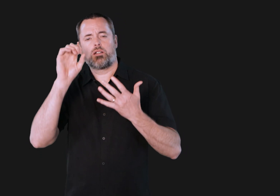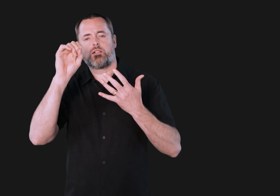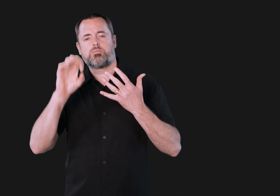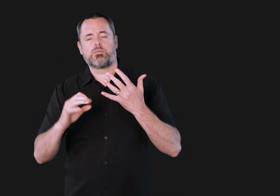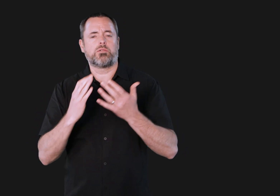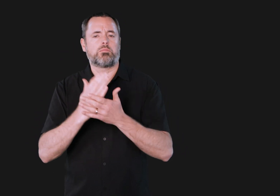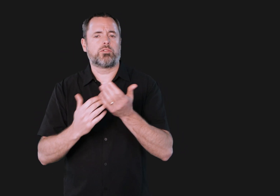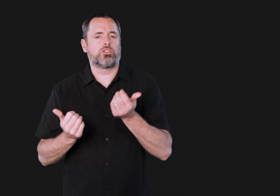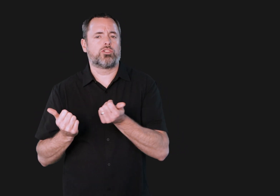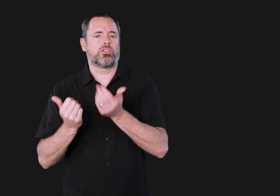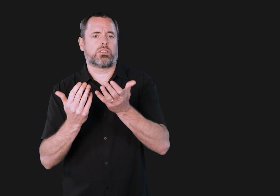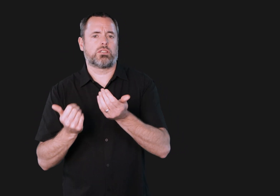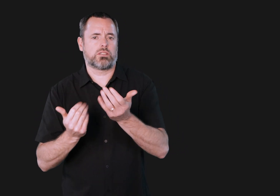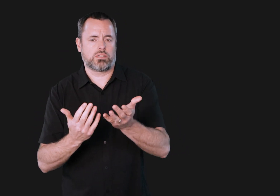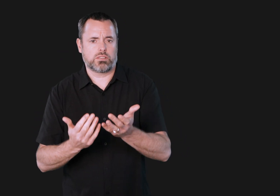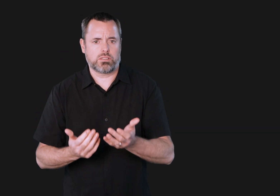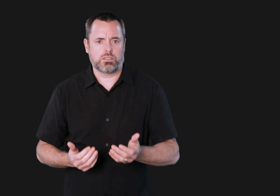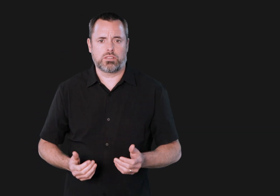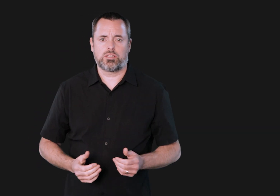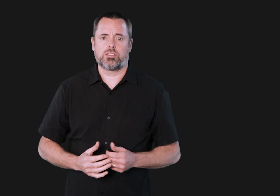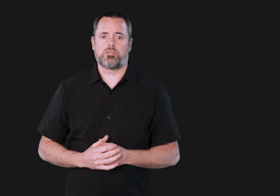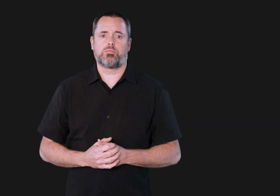Here are some suggestions they made.